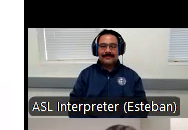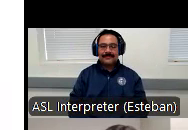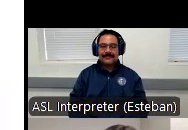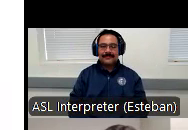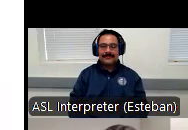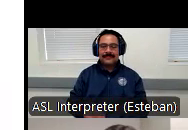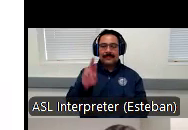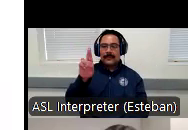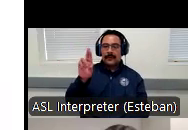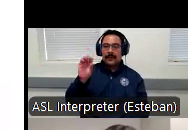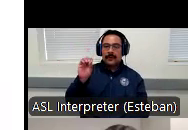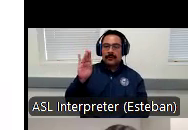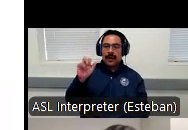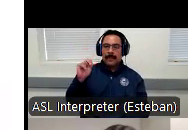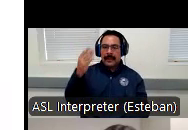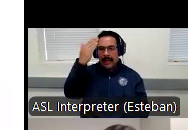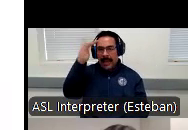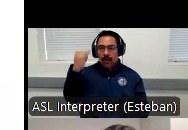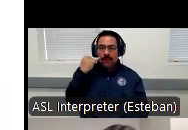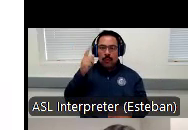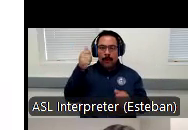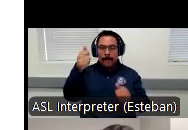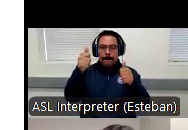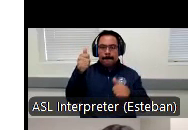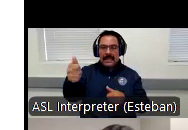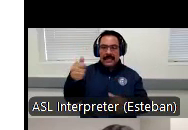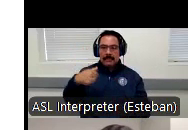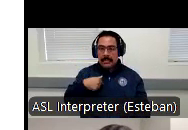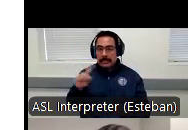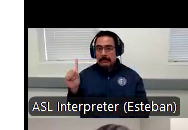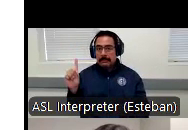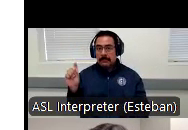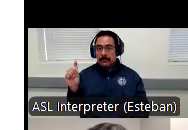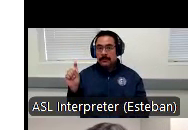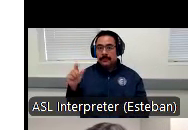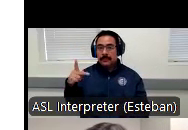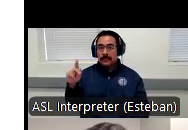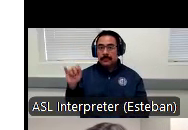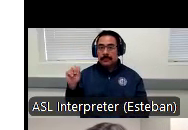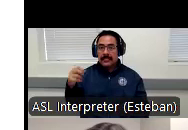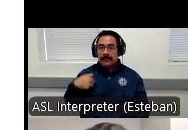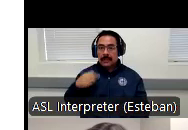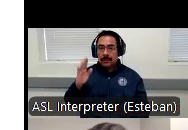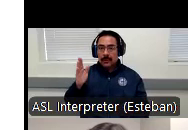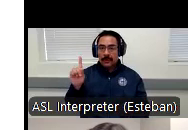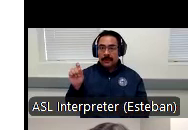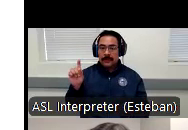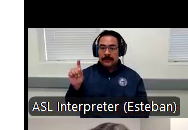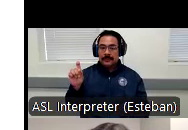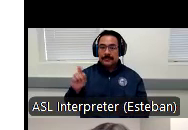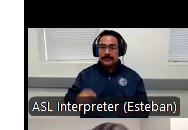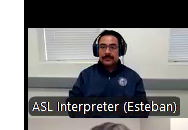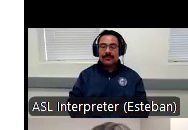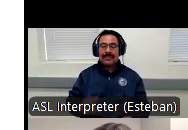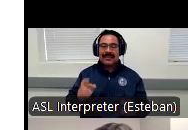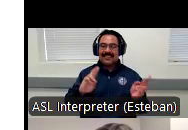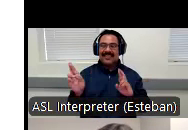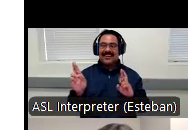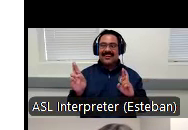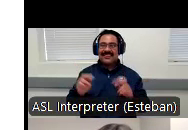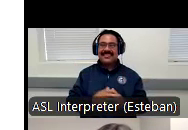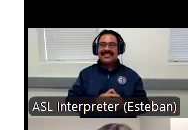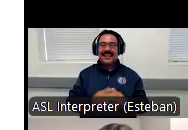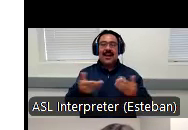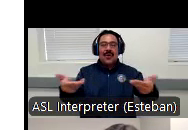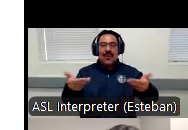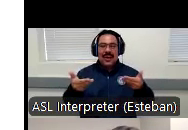I don't know if you're gonna pin me. Oh, there we go. Welcome everyone, and thank